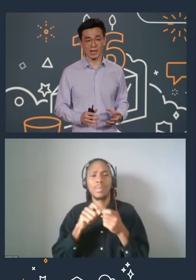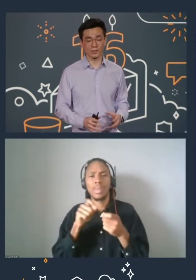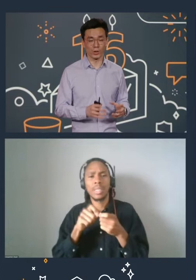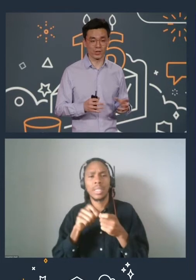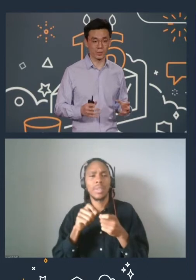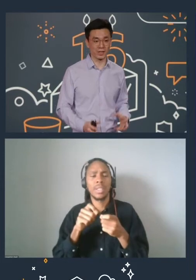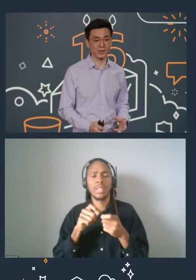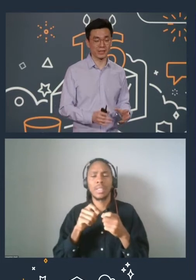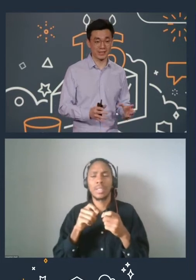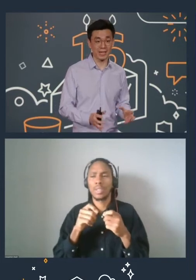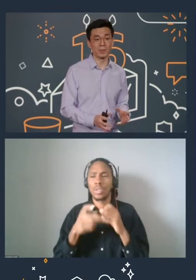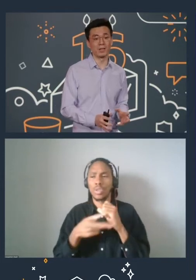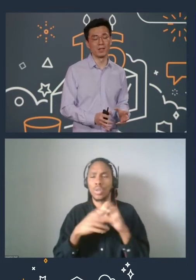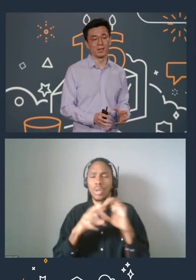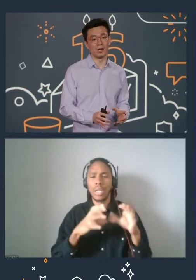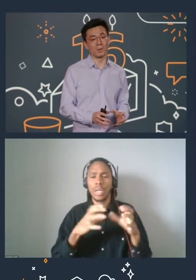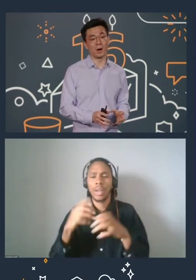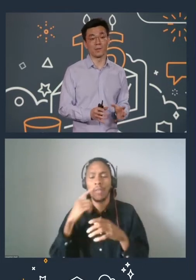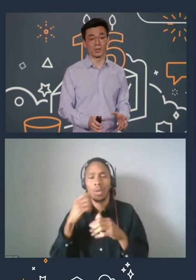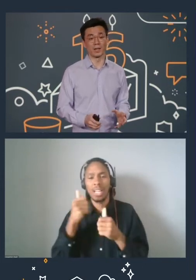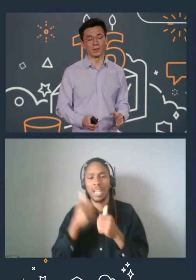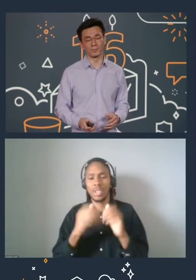for your specific segment of your data.